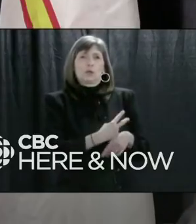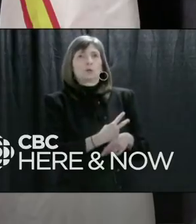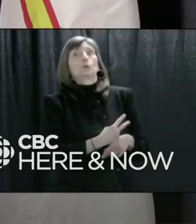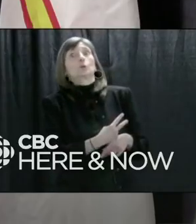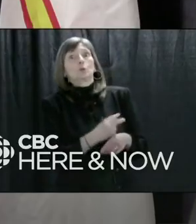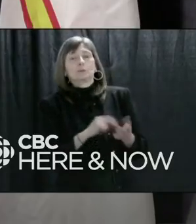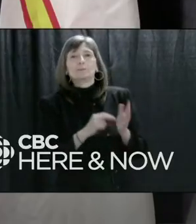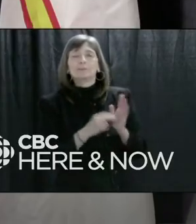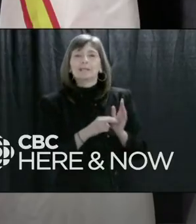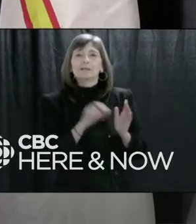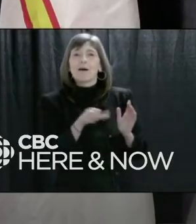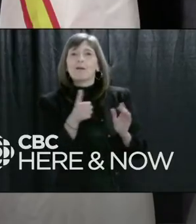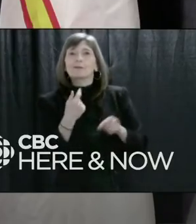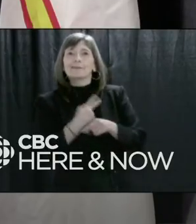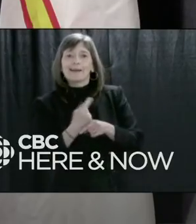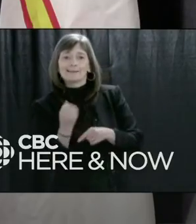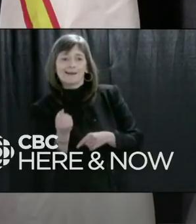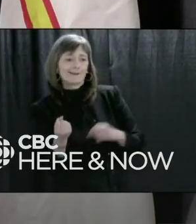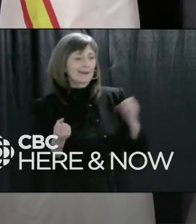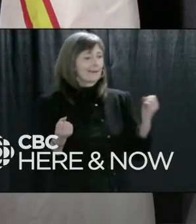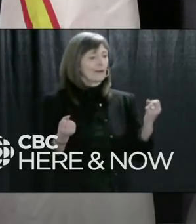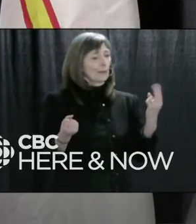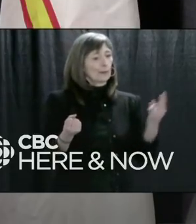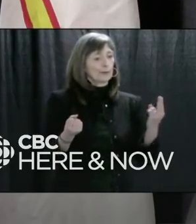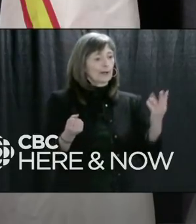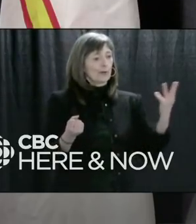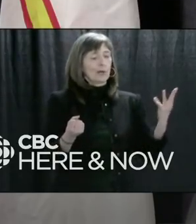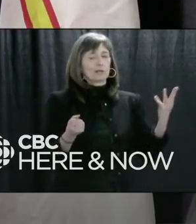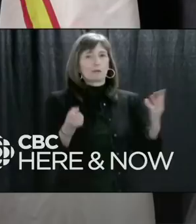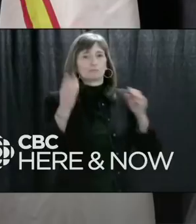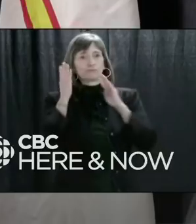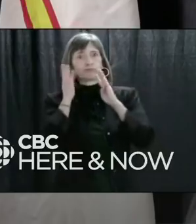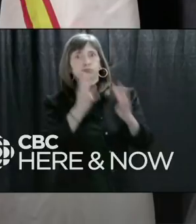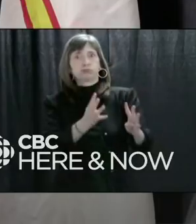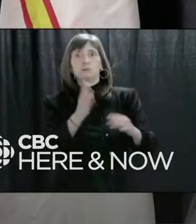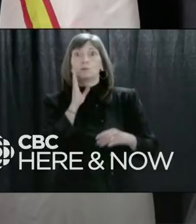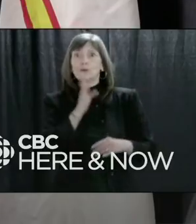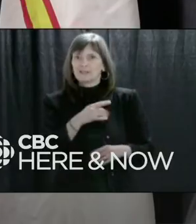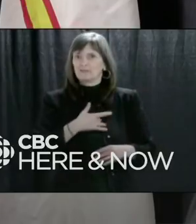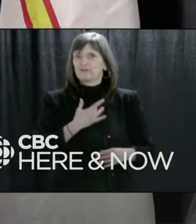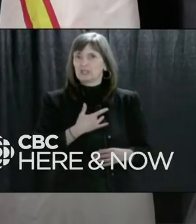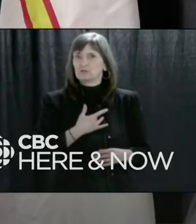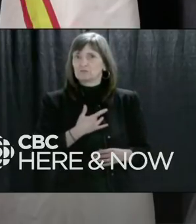GIFTS. CLOSING STORES WE'RE GIVING GROCERY STORES THE OPTION OF